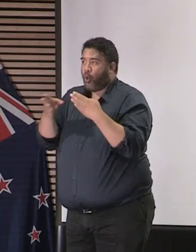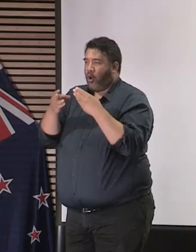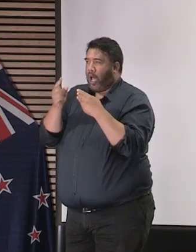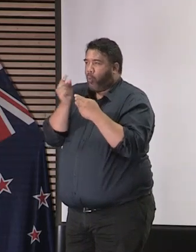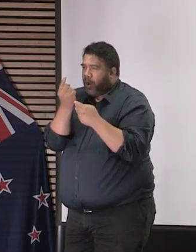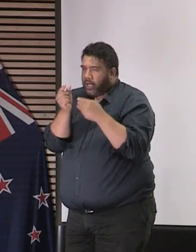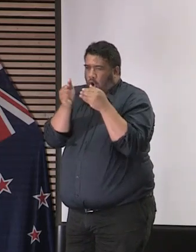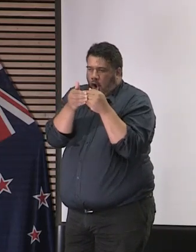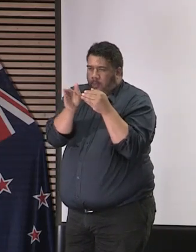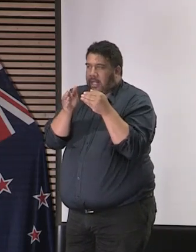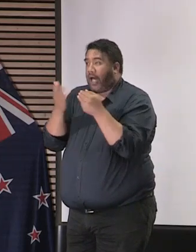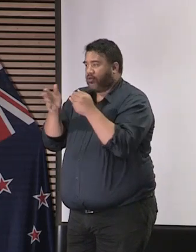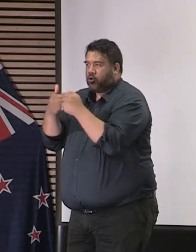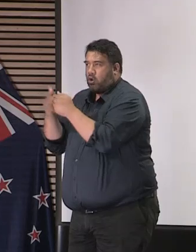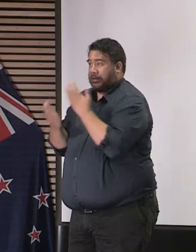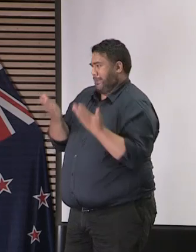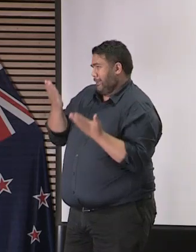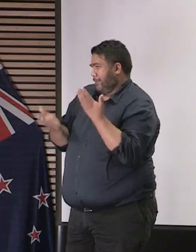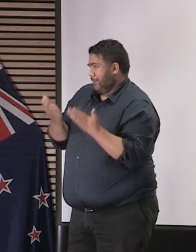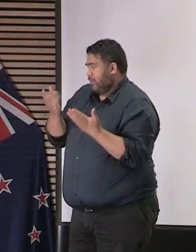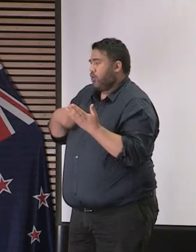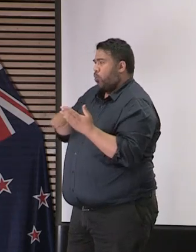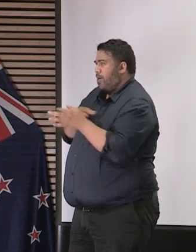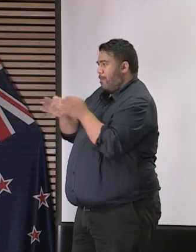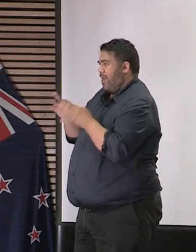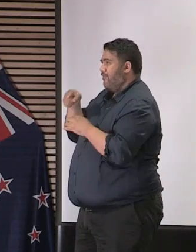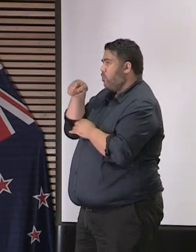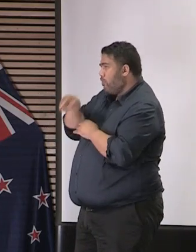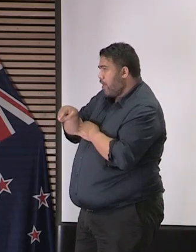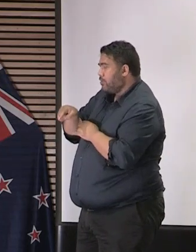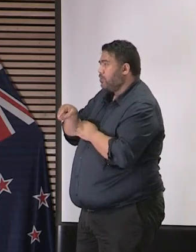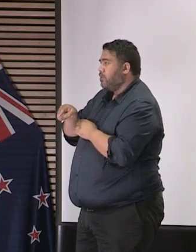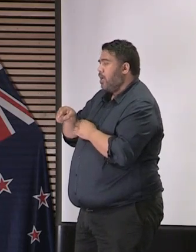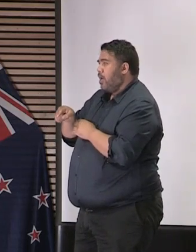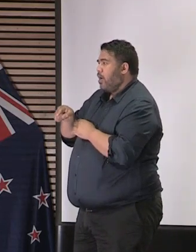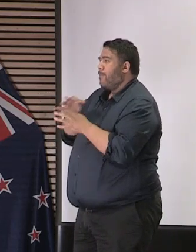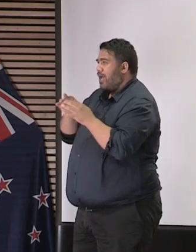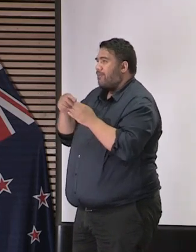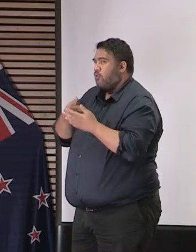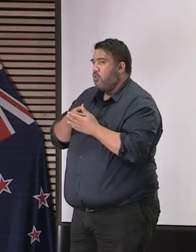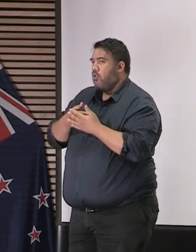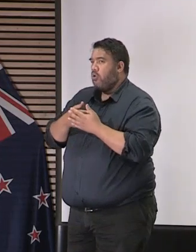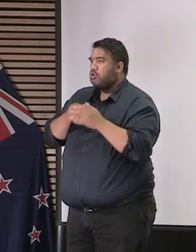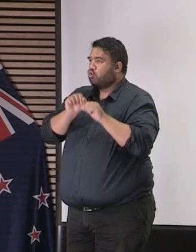and under what circumstances some parts of that system may stay closed. So hence we have